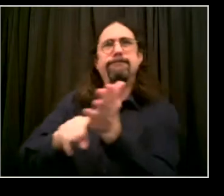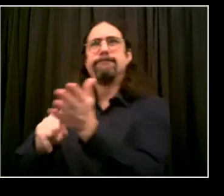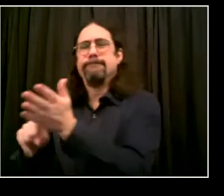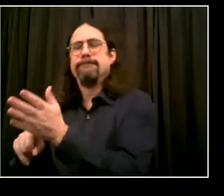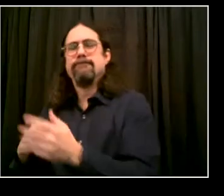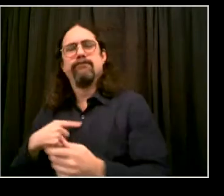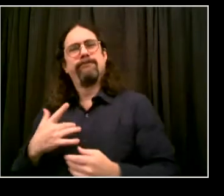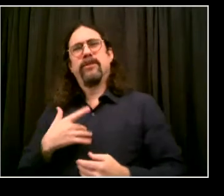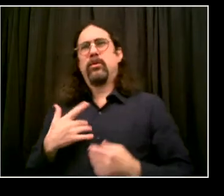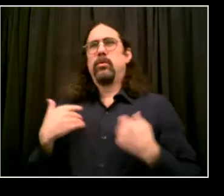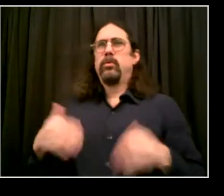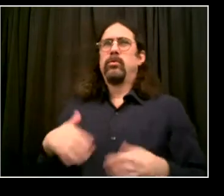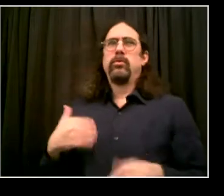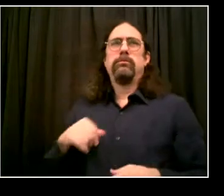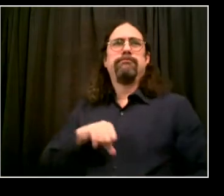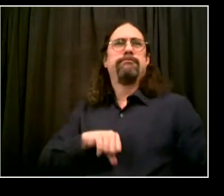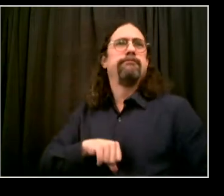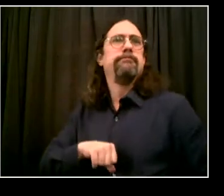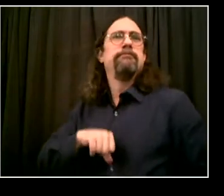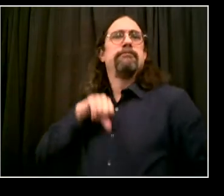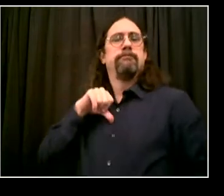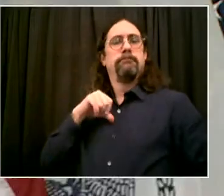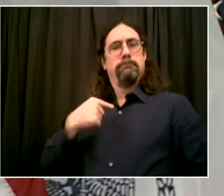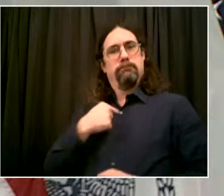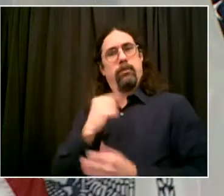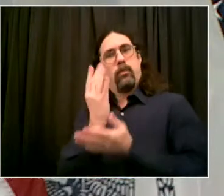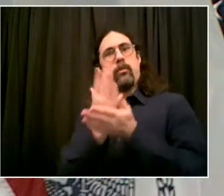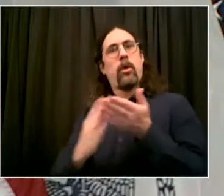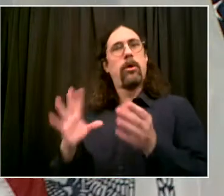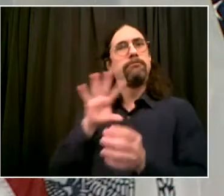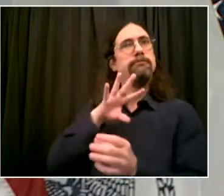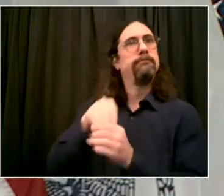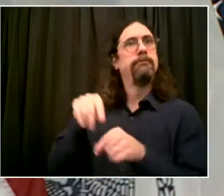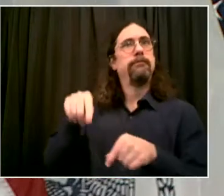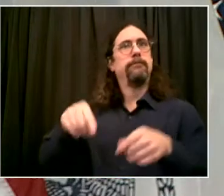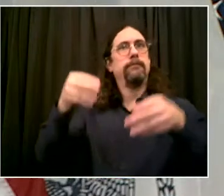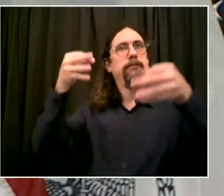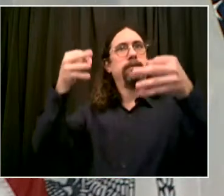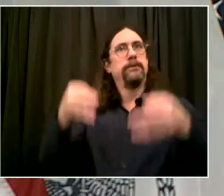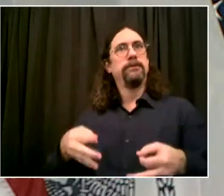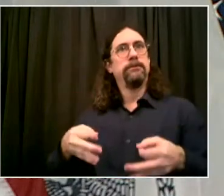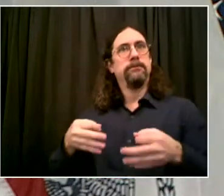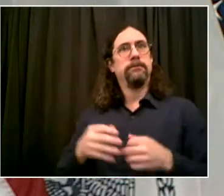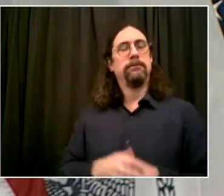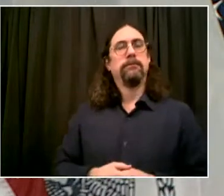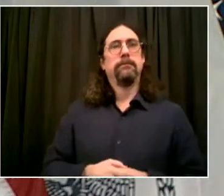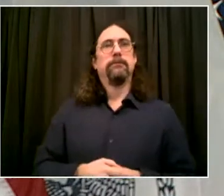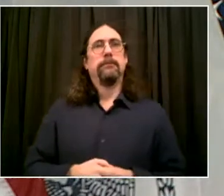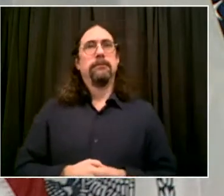I WANT TO THHKAN EVERYBODY FOR THEIR PATIENCE, ANANPRD PRD OUDO T PART OF THE TEAM LEADING THE WAY FOR THE FUTURE.